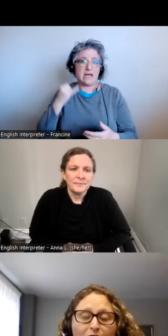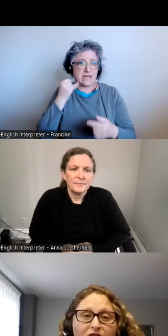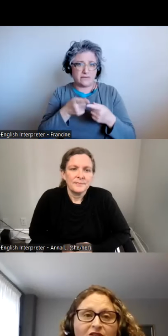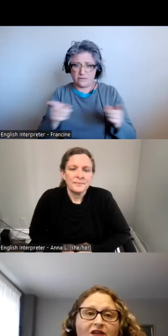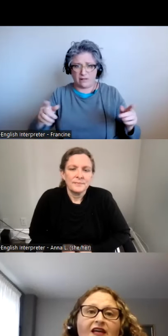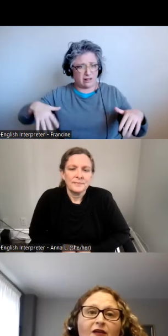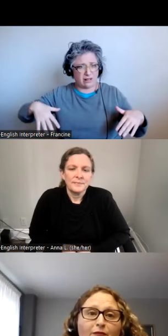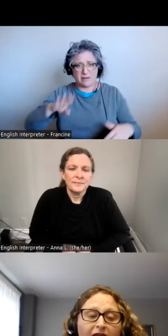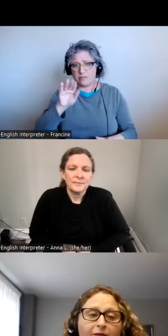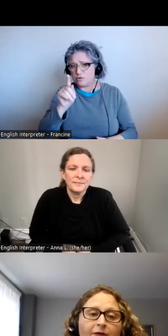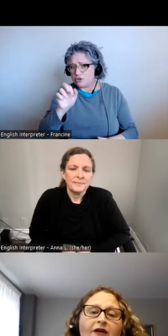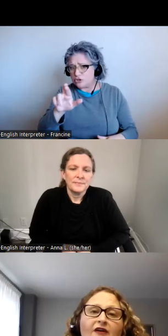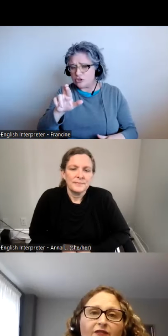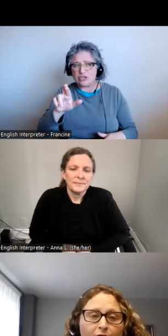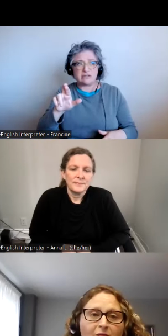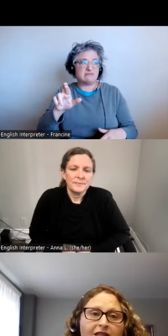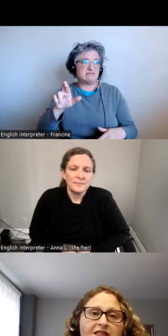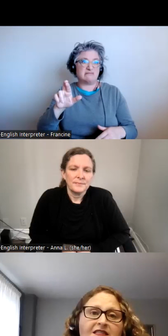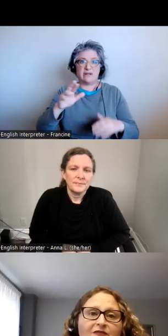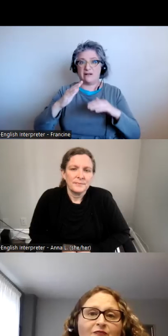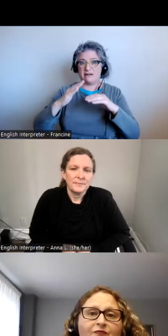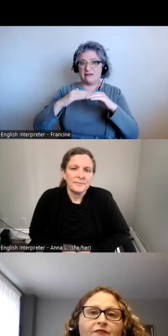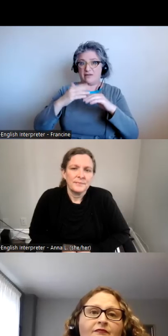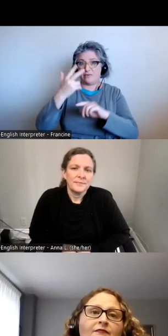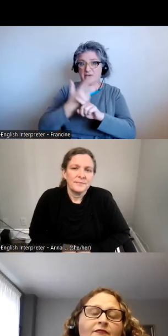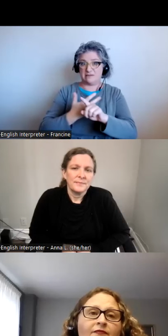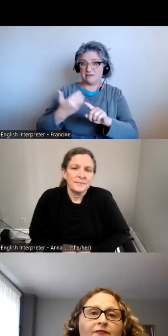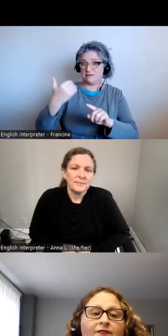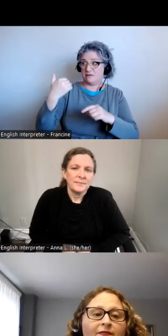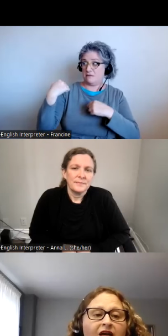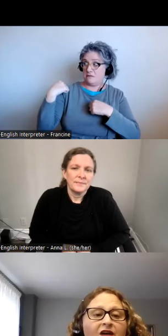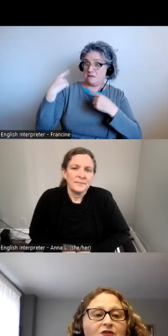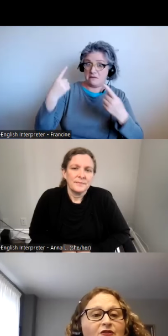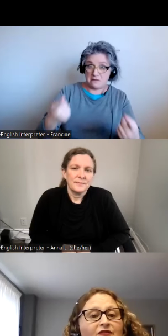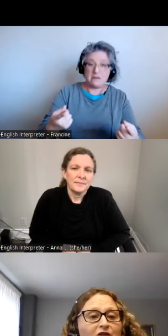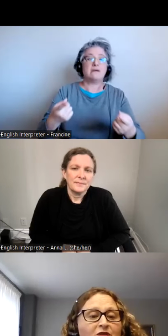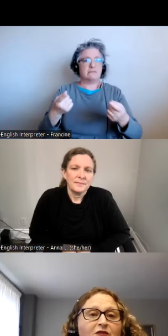There are currently three bivalent boosters approved in Canada, and you are eligible if you have not had a booster